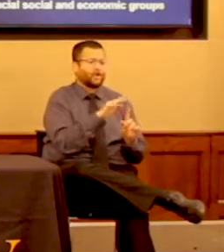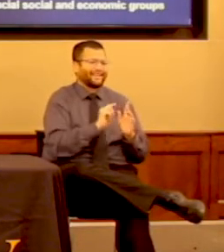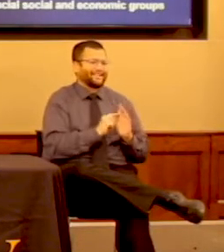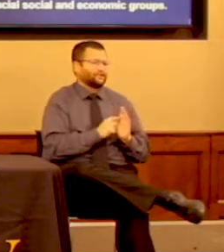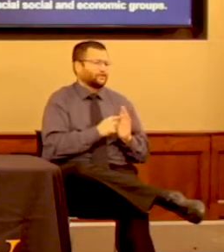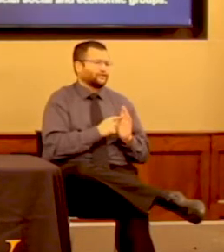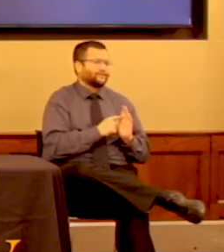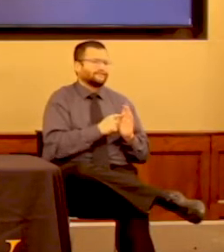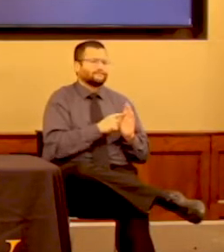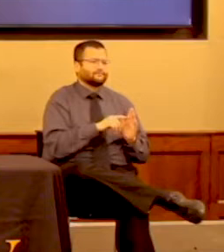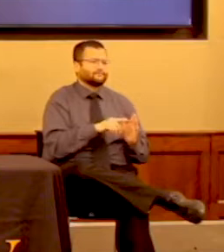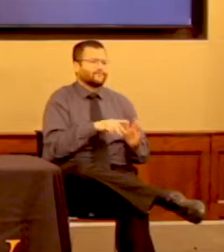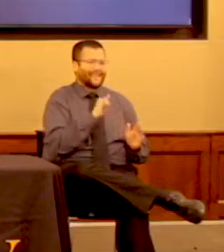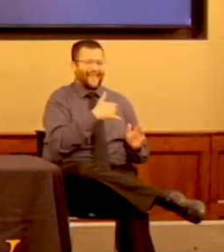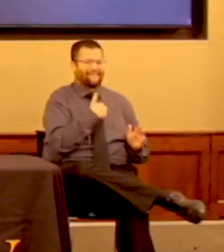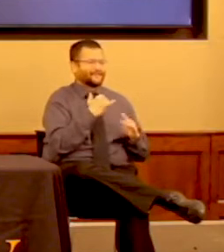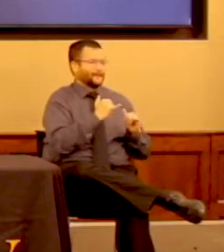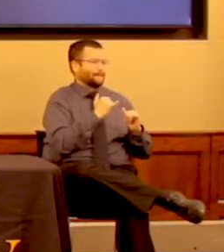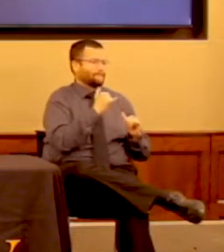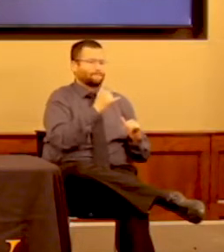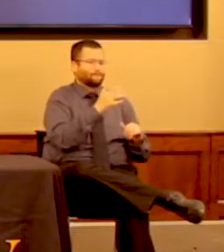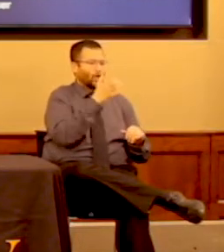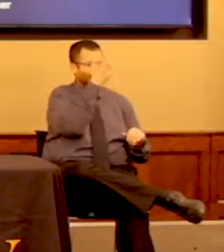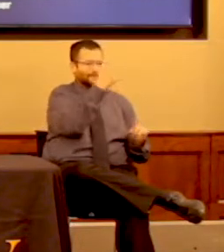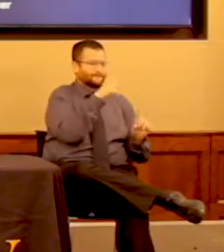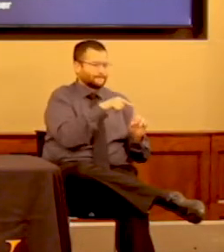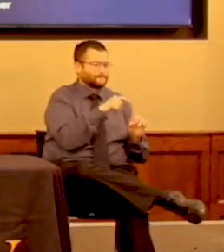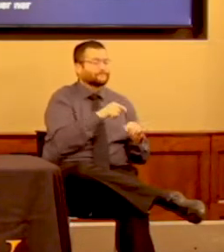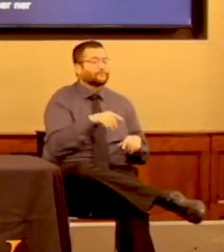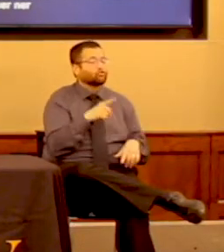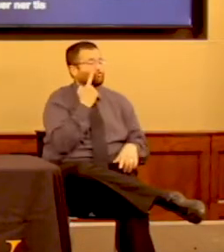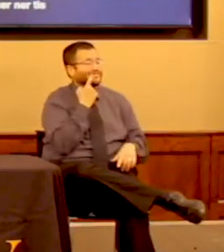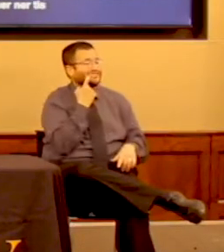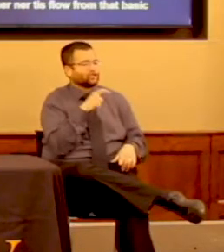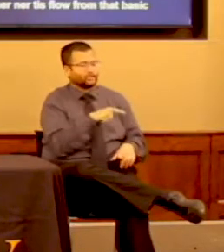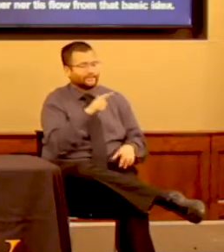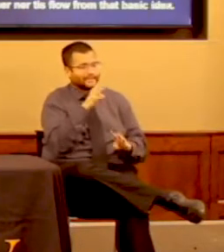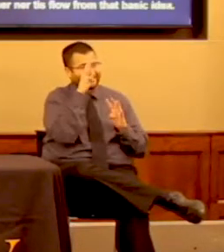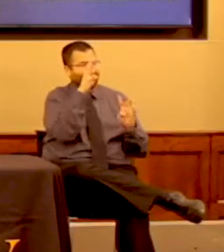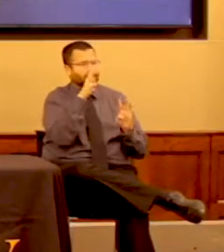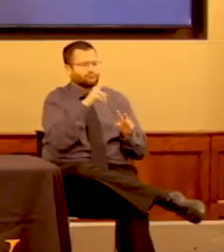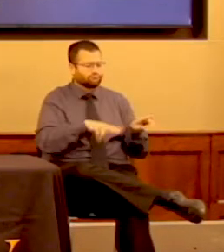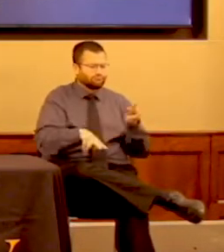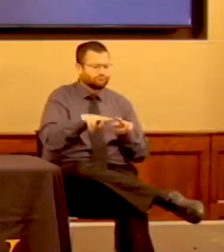flow from that basic idea recently she